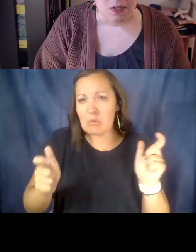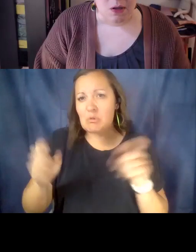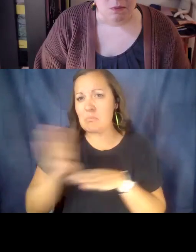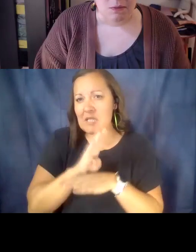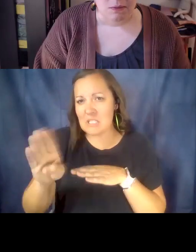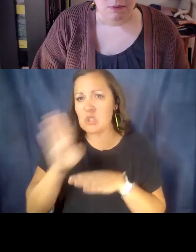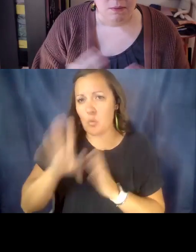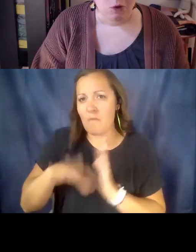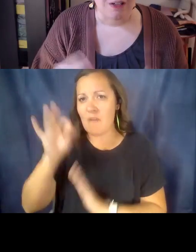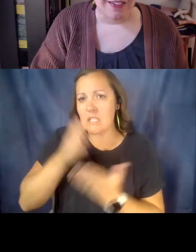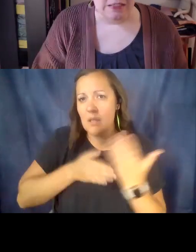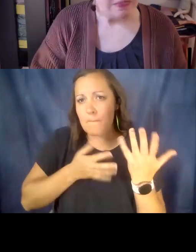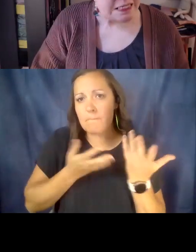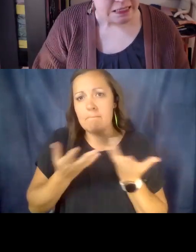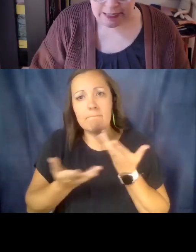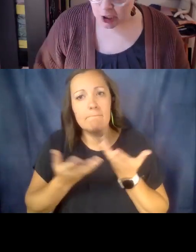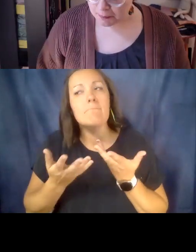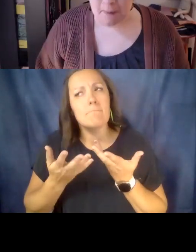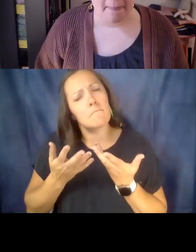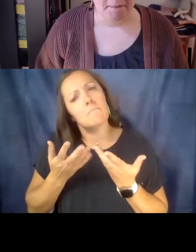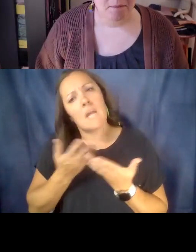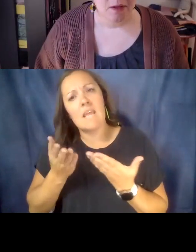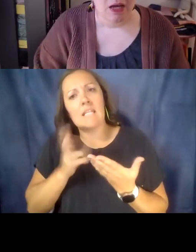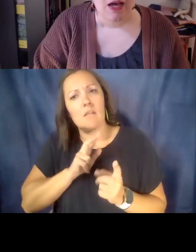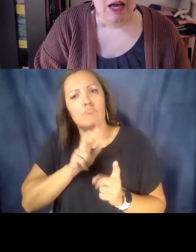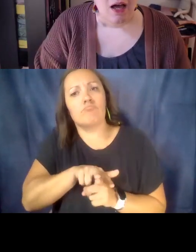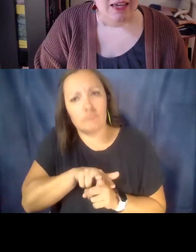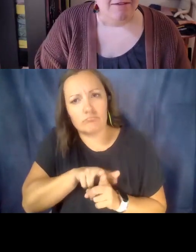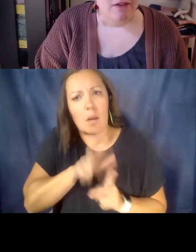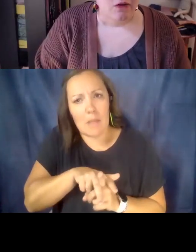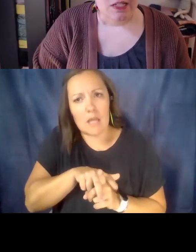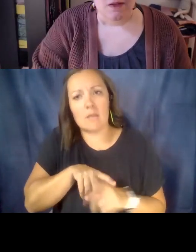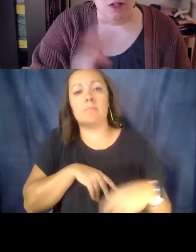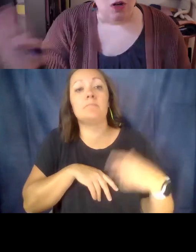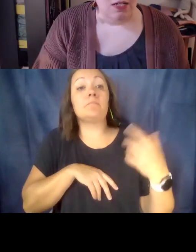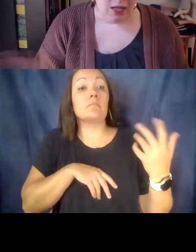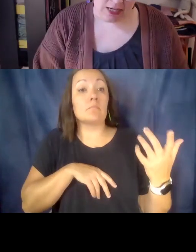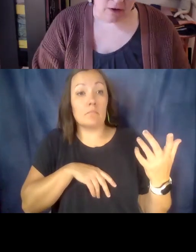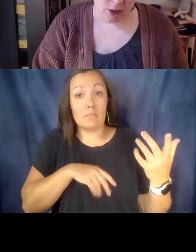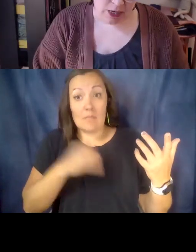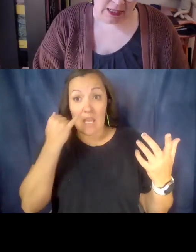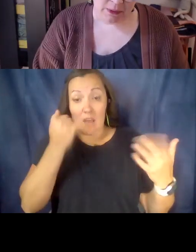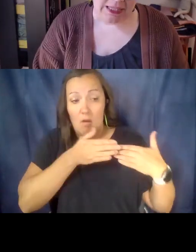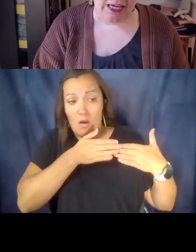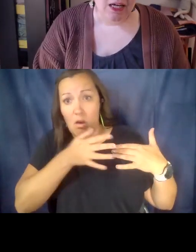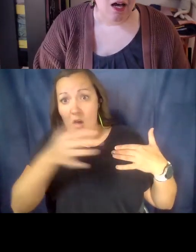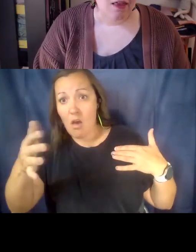some relevant pieces in here. If the rest of the stalk slides off your brain completely,